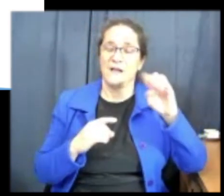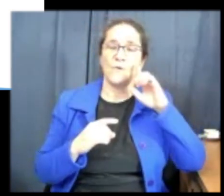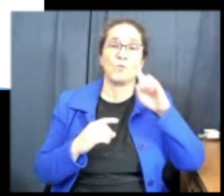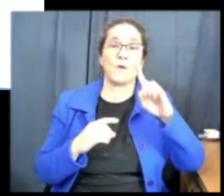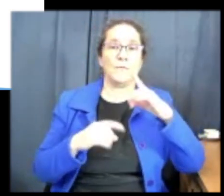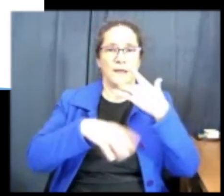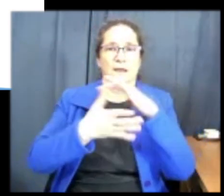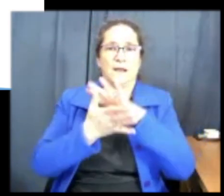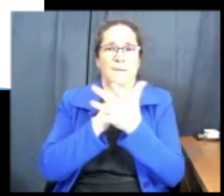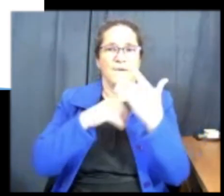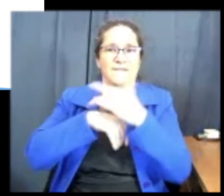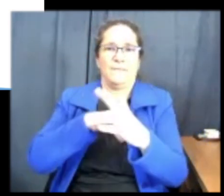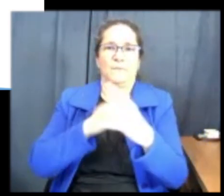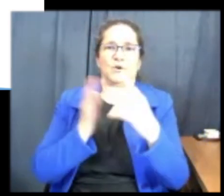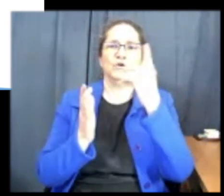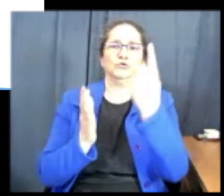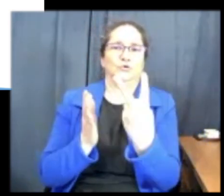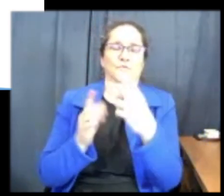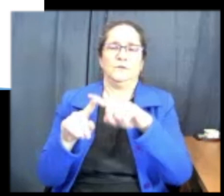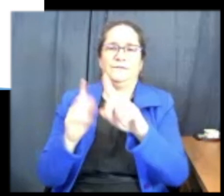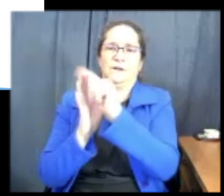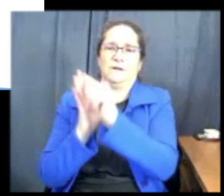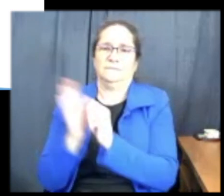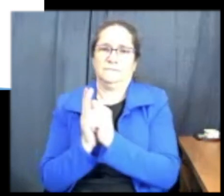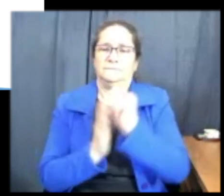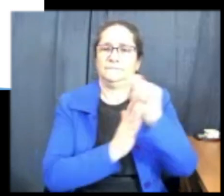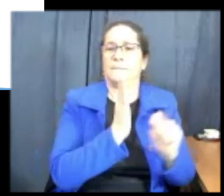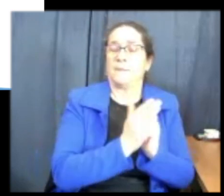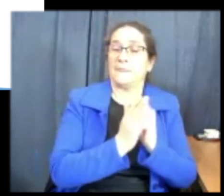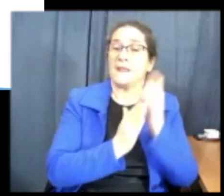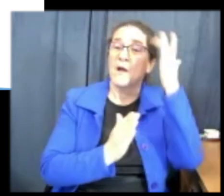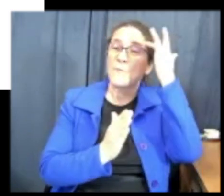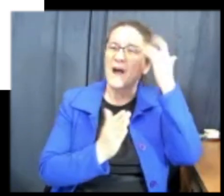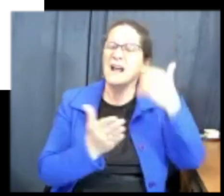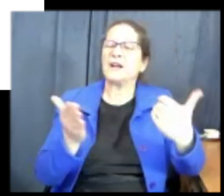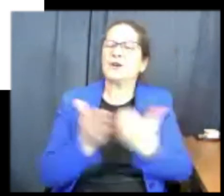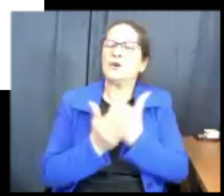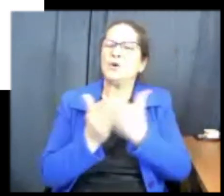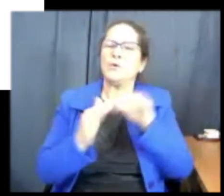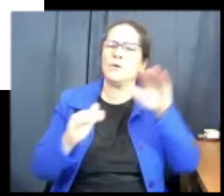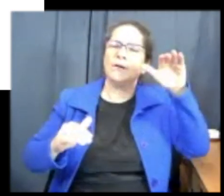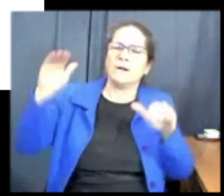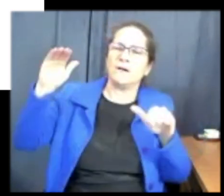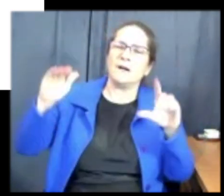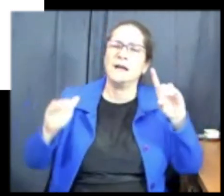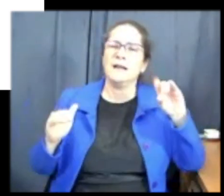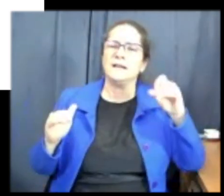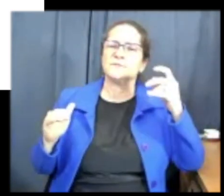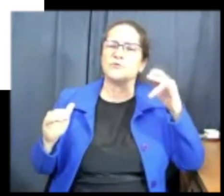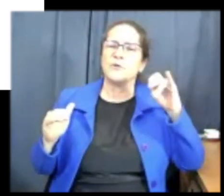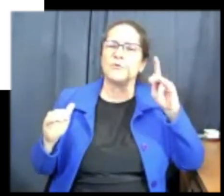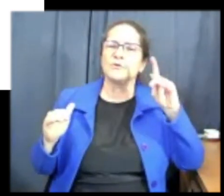to the new disproportionality indicators that were recently added. The Phase one targets any indicator